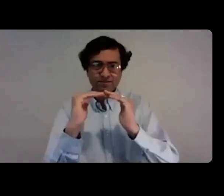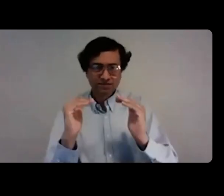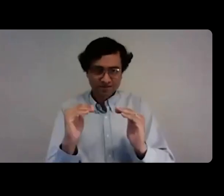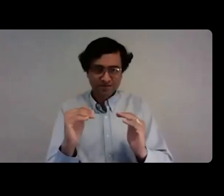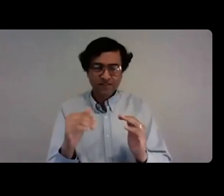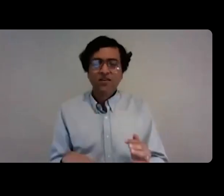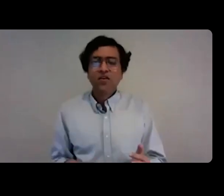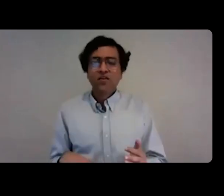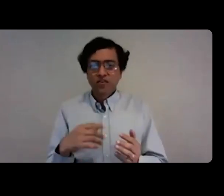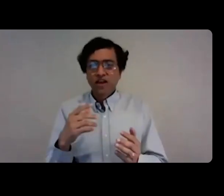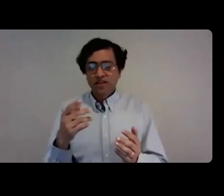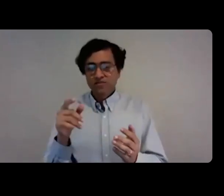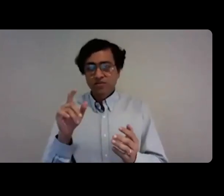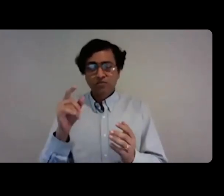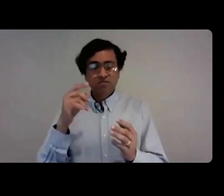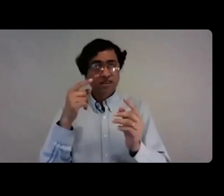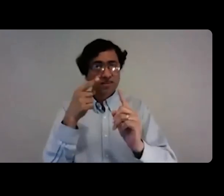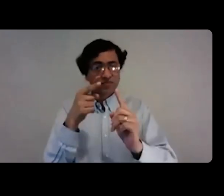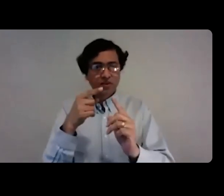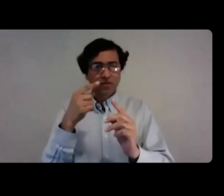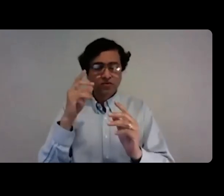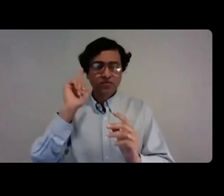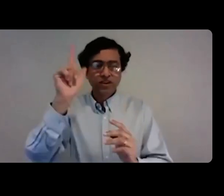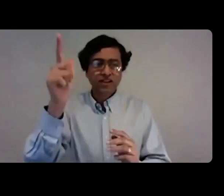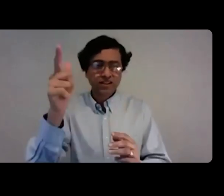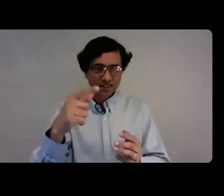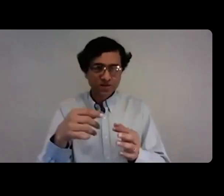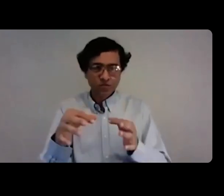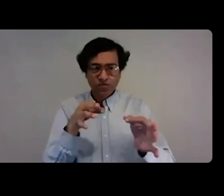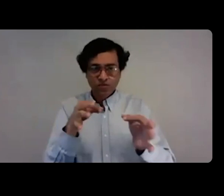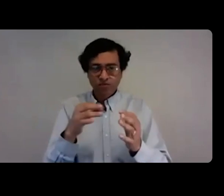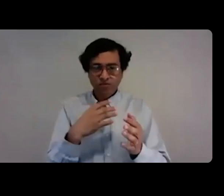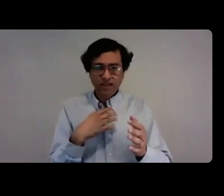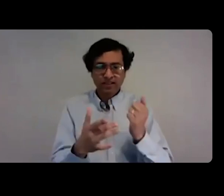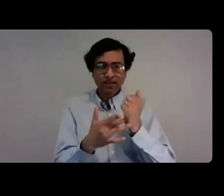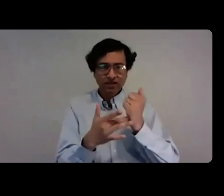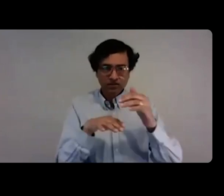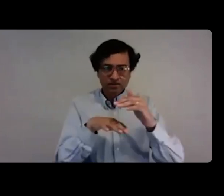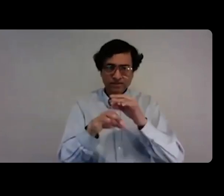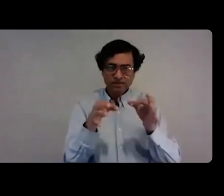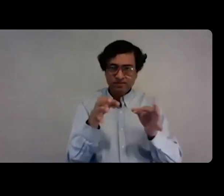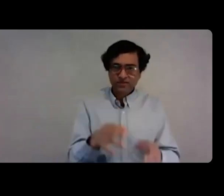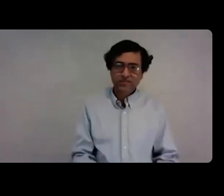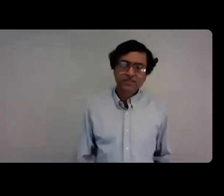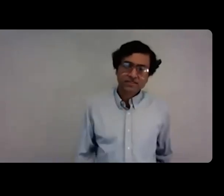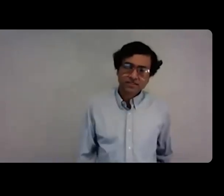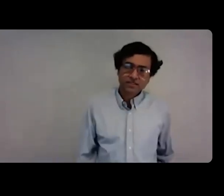So that is where we want to mitigate some of those missed-content; opportunities, and I will talk a little bit more about that later